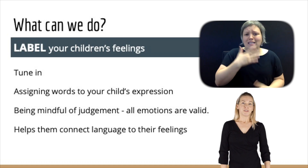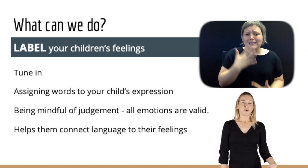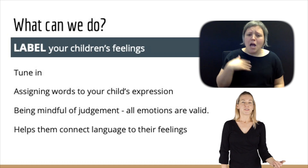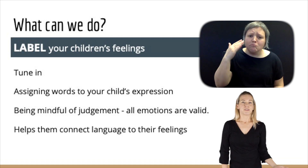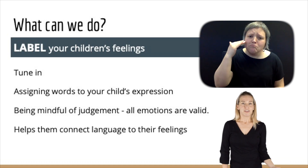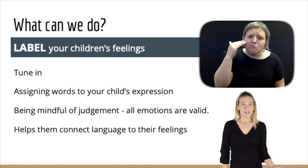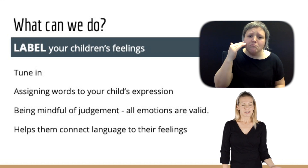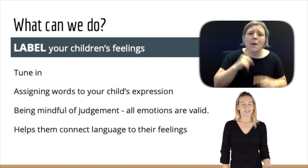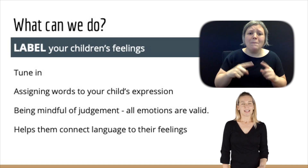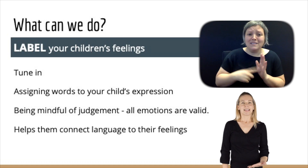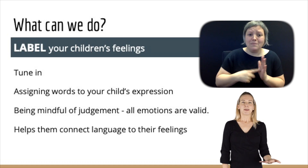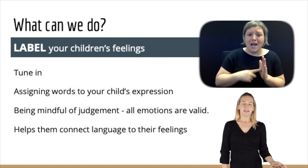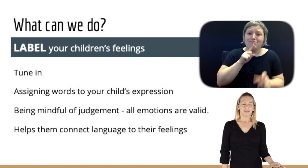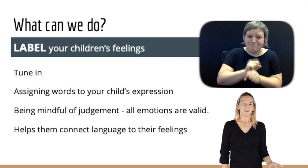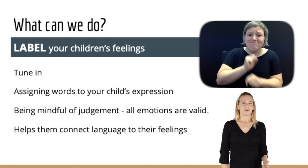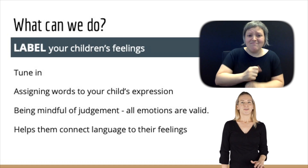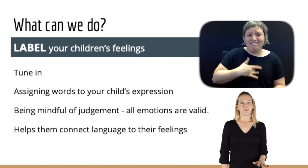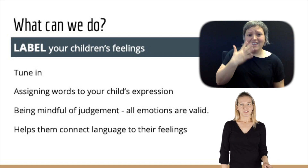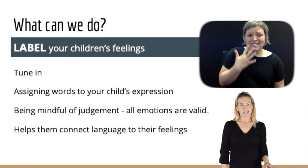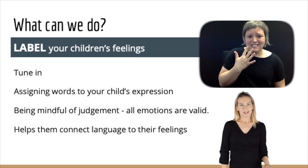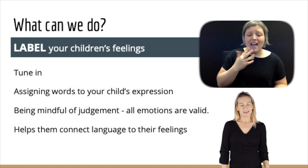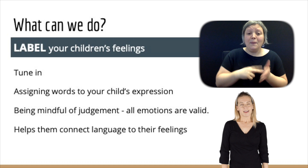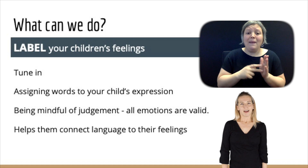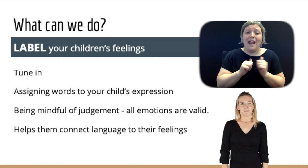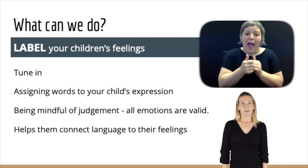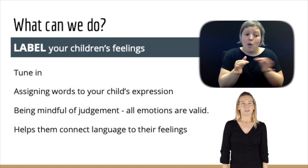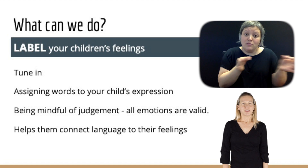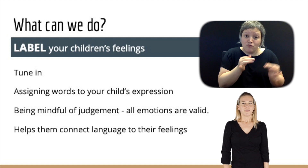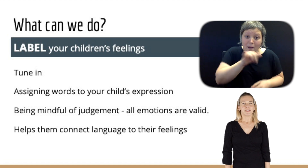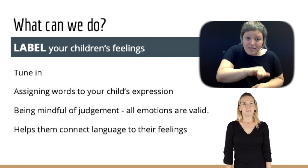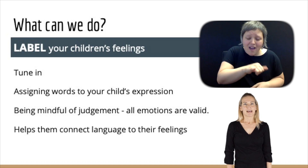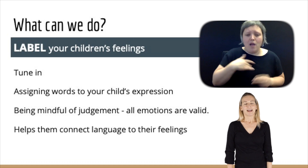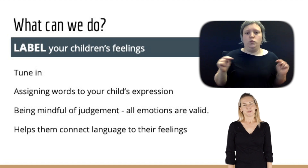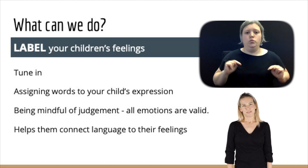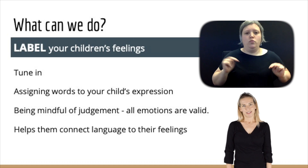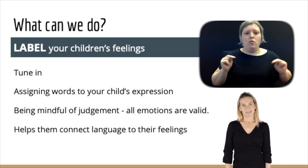So, if we do notice those feelings, labeling them neutrally because we don't want them to hide those feelings.